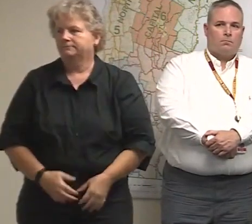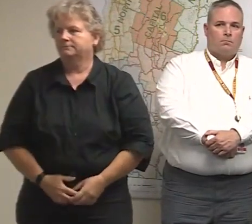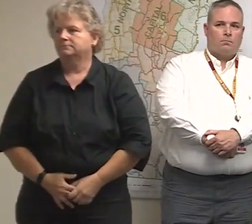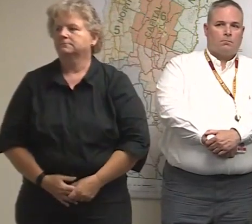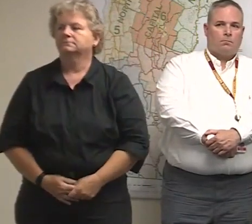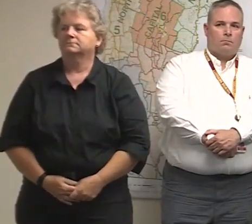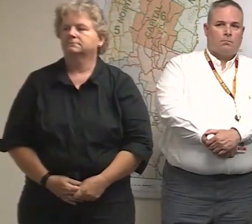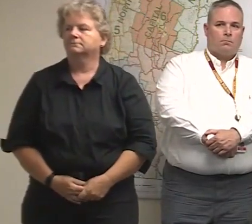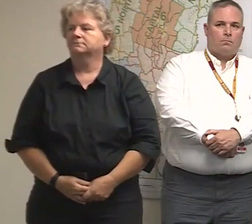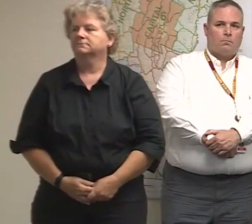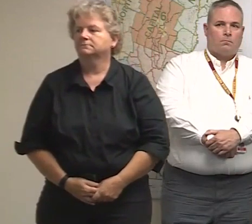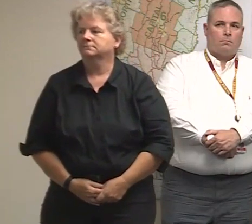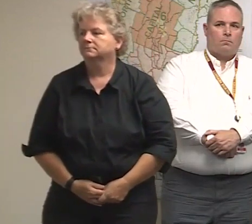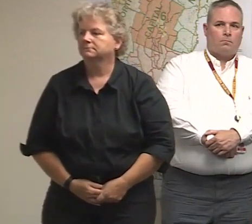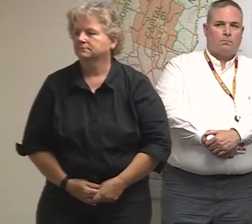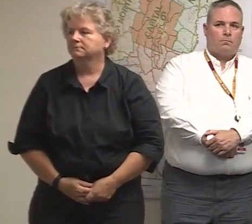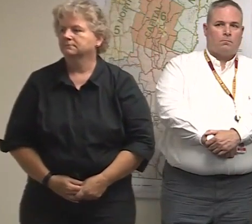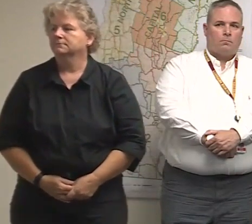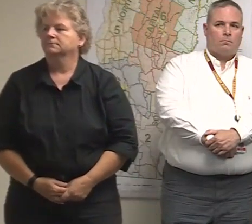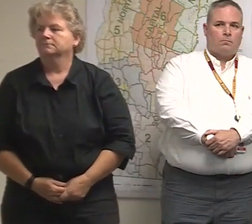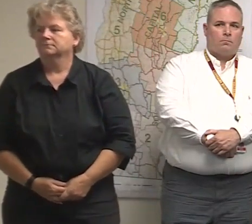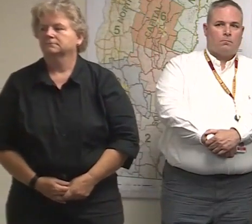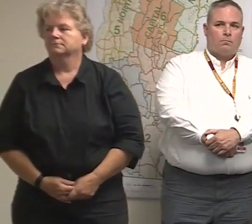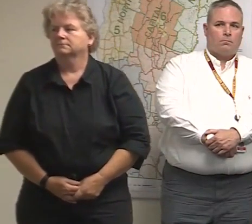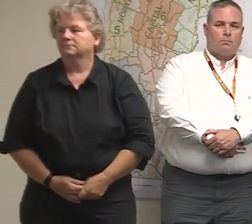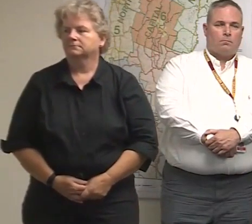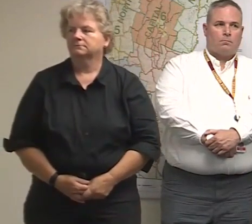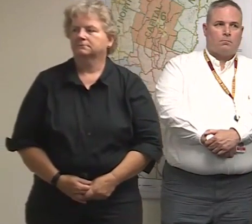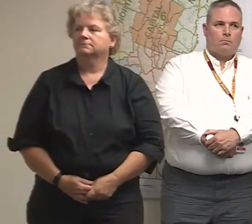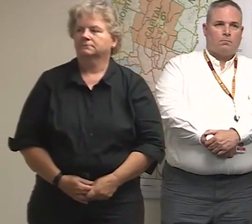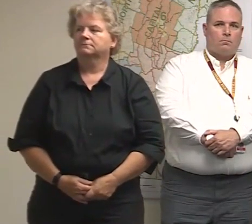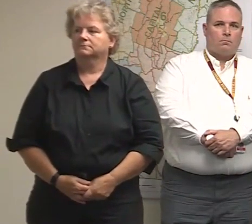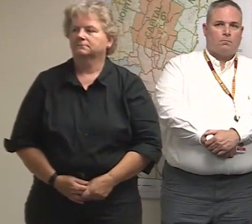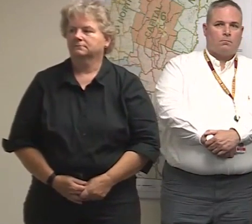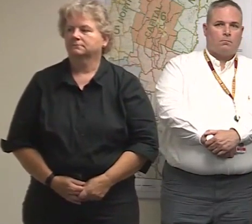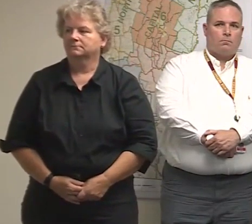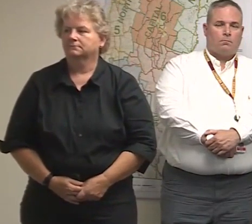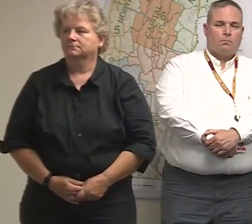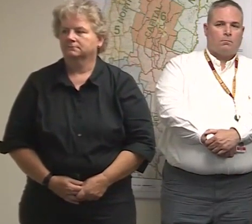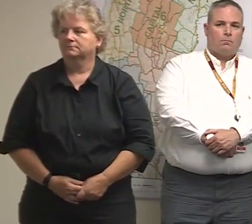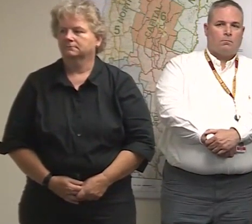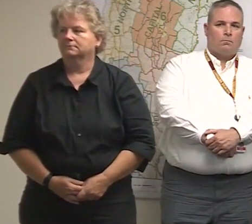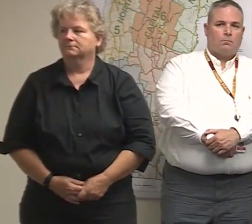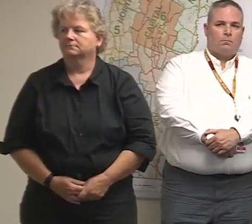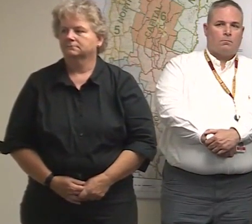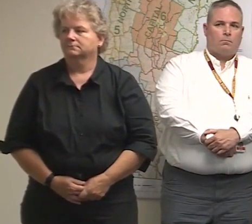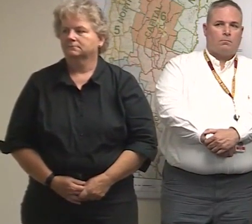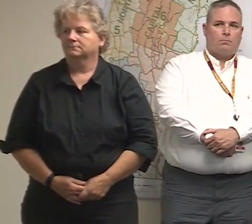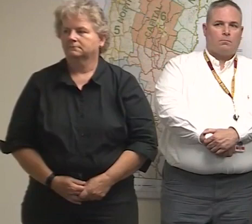AND PEOPLE PERSON YESTERDAY TOLD ME THAT BASICALLY IT’S A 25% SHARE, MORE OR LESS FROM THE STATE.